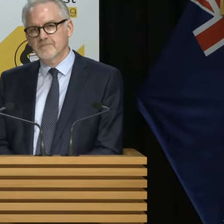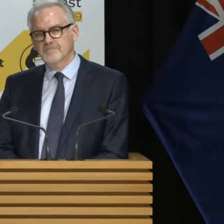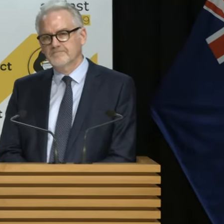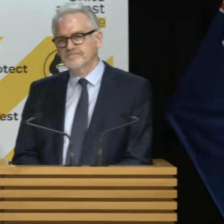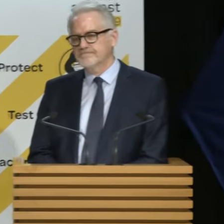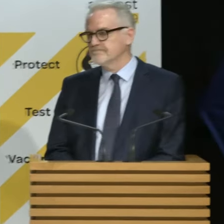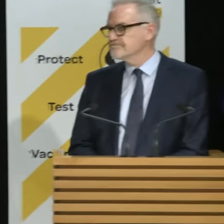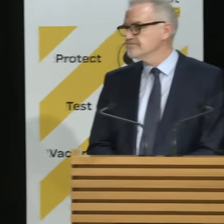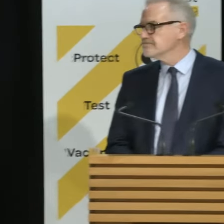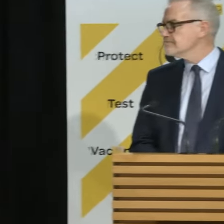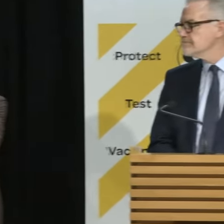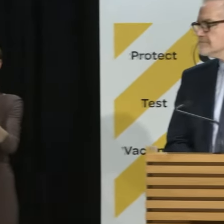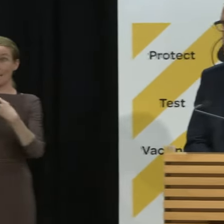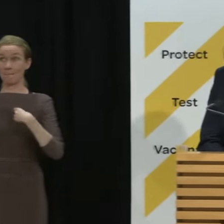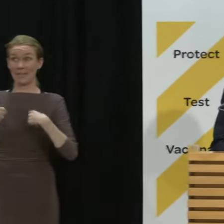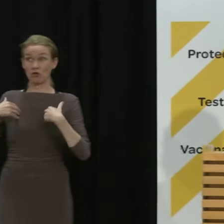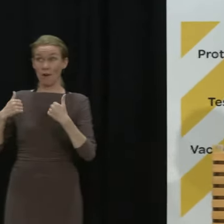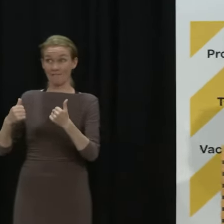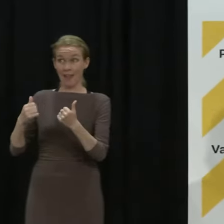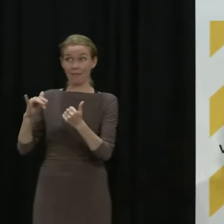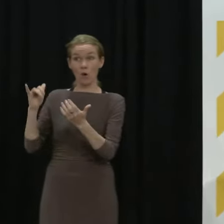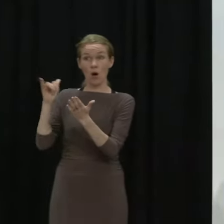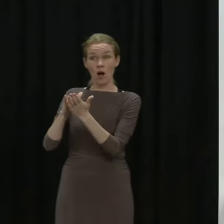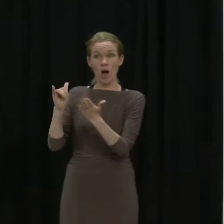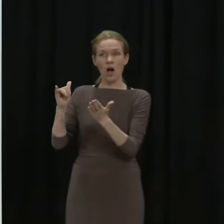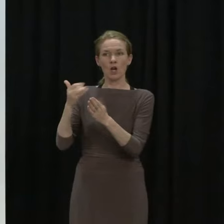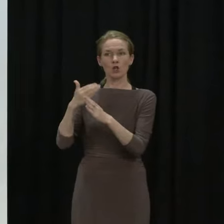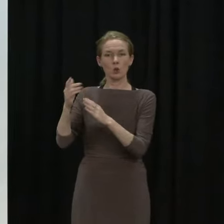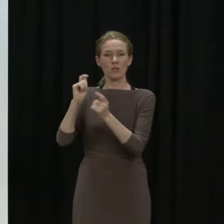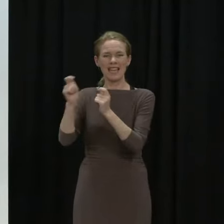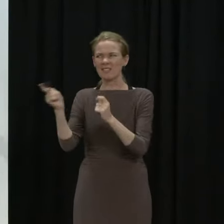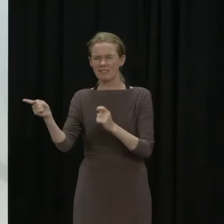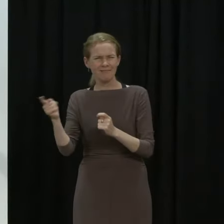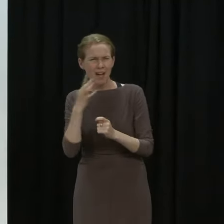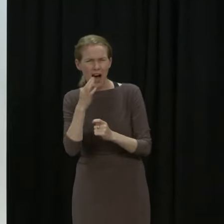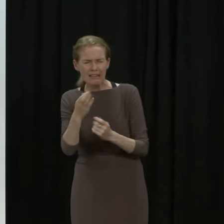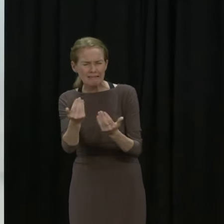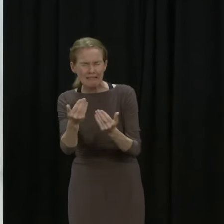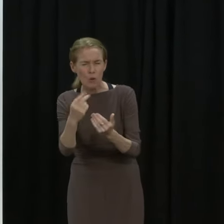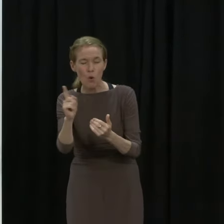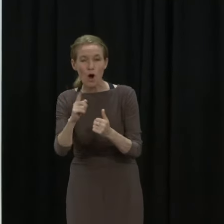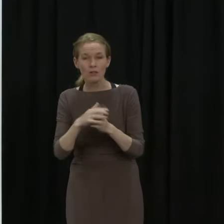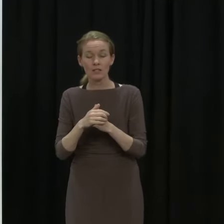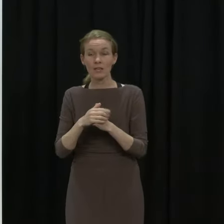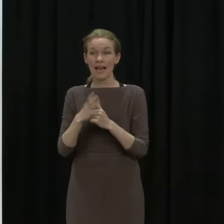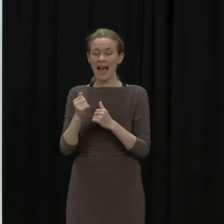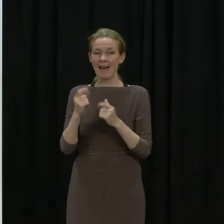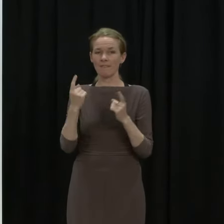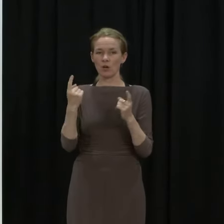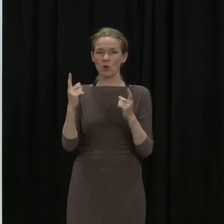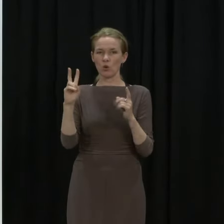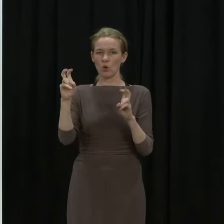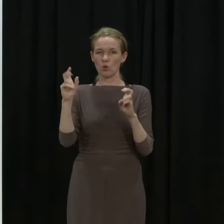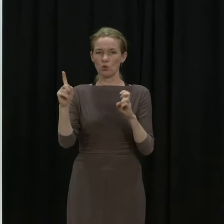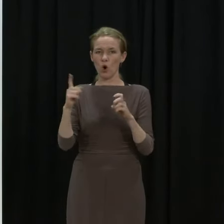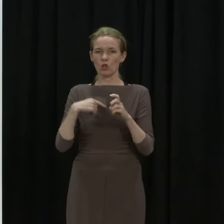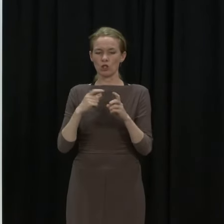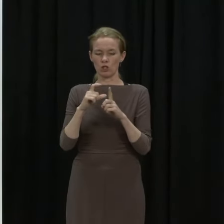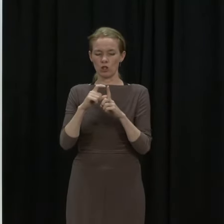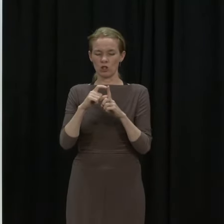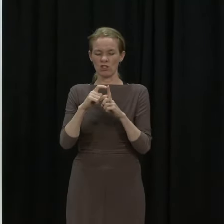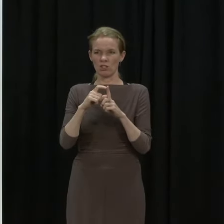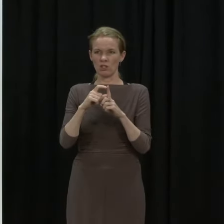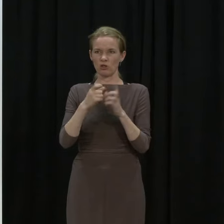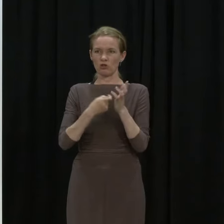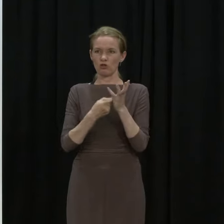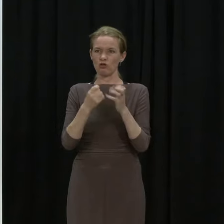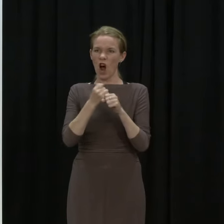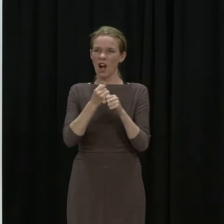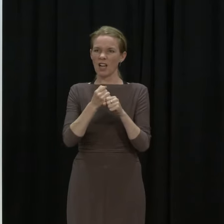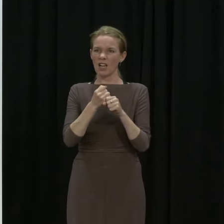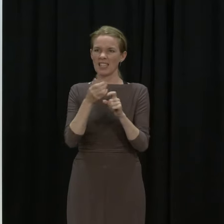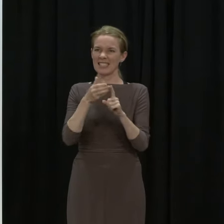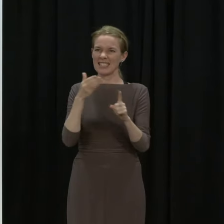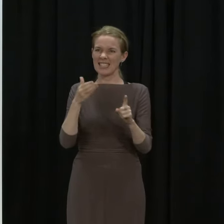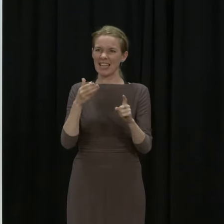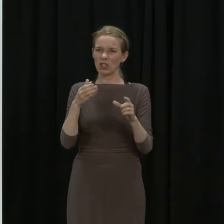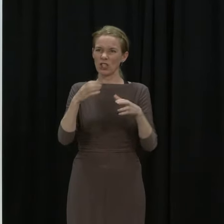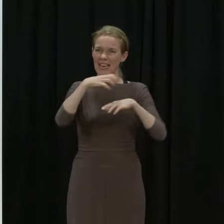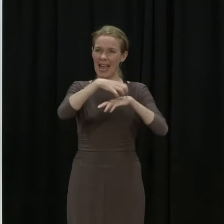The drug the tension agency